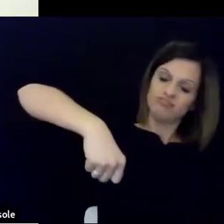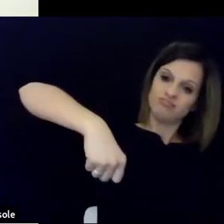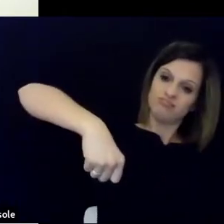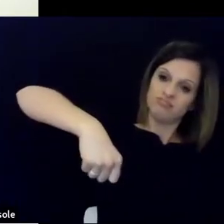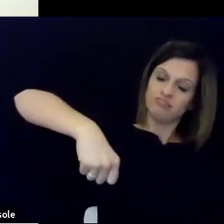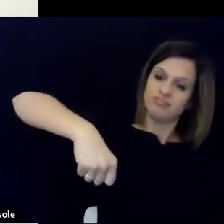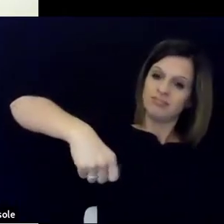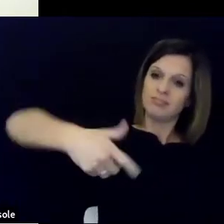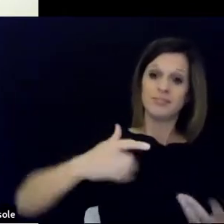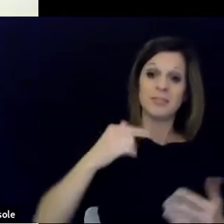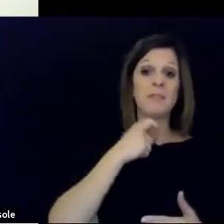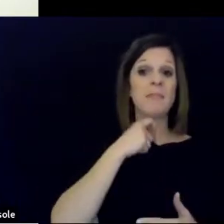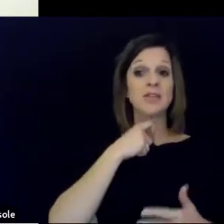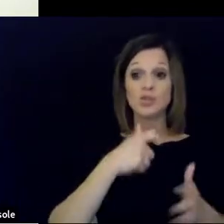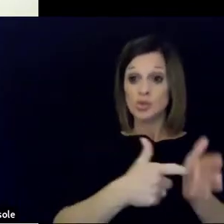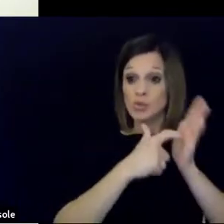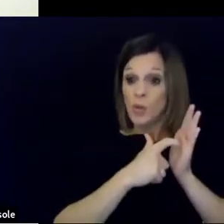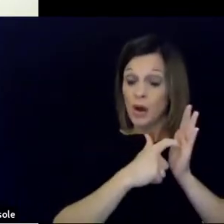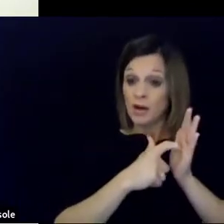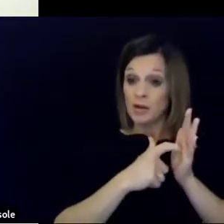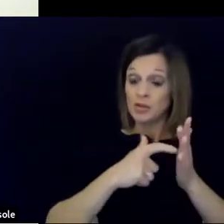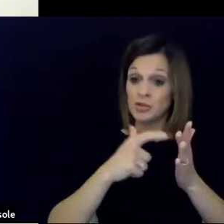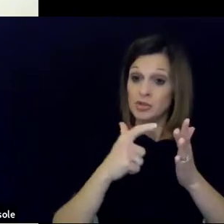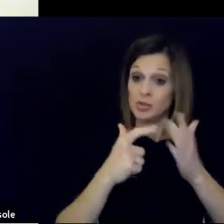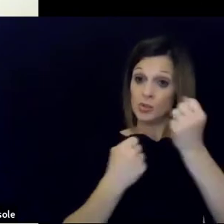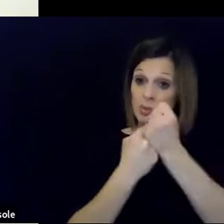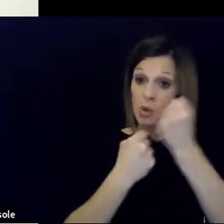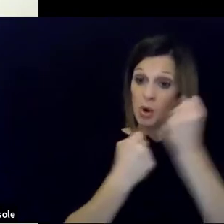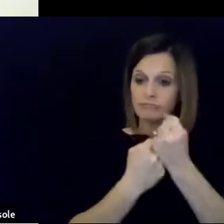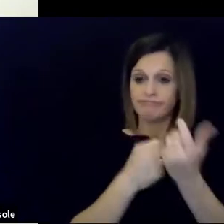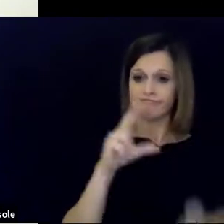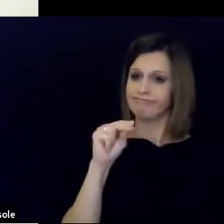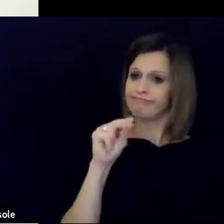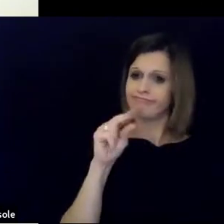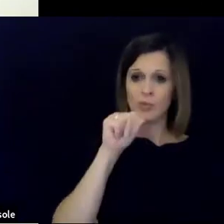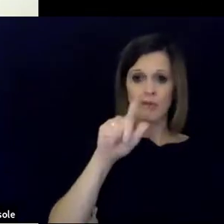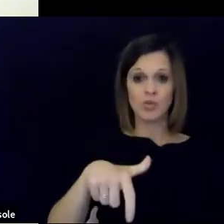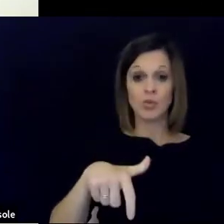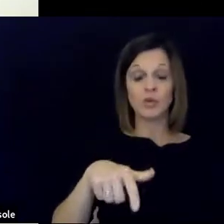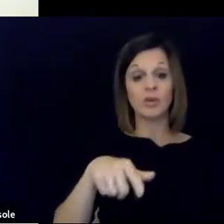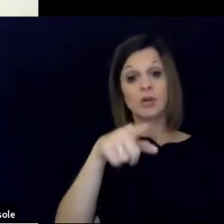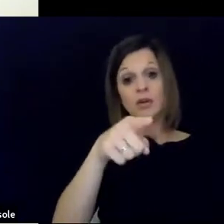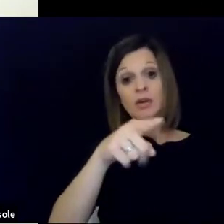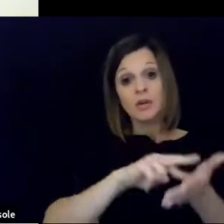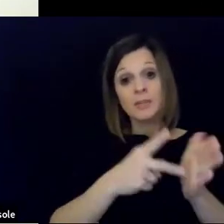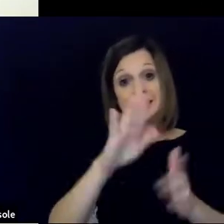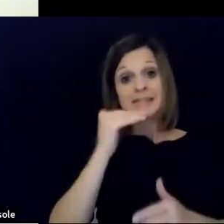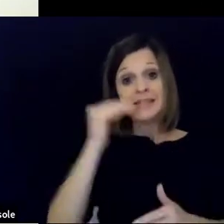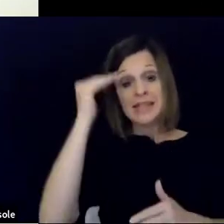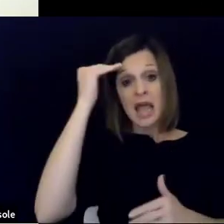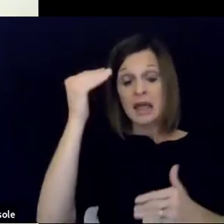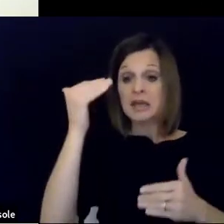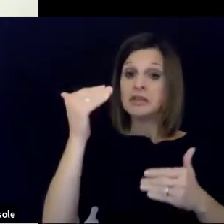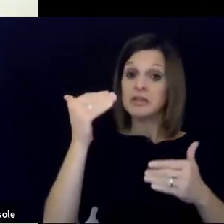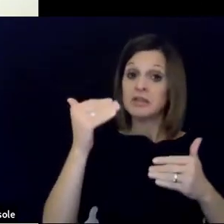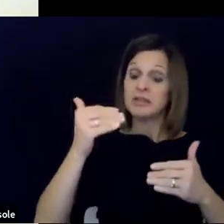to hold it up, and there's no real vestibular issue. This kid's head is grounded, but still they had to stable.